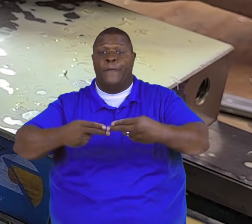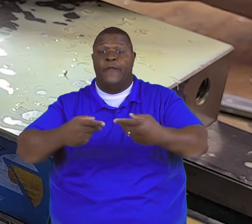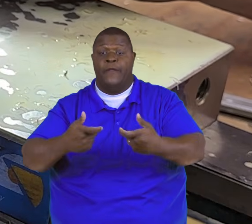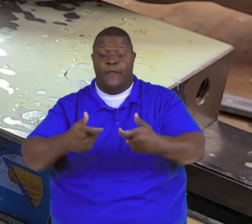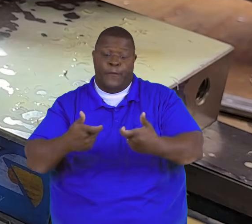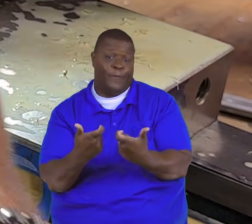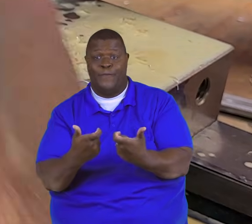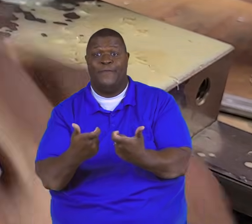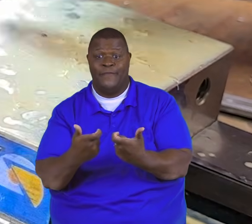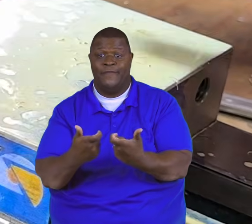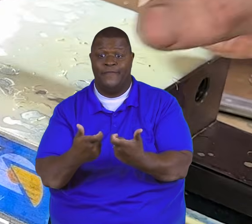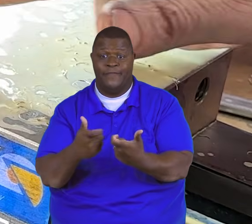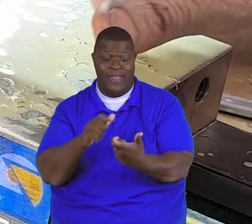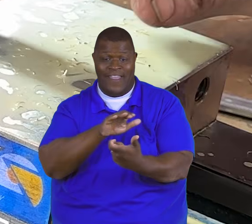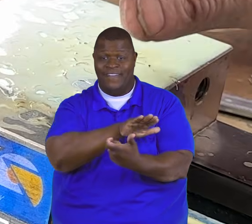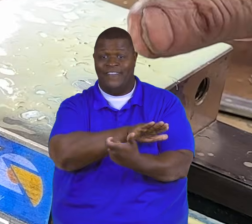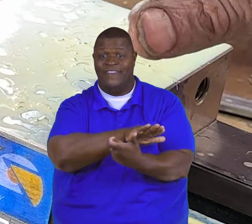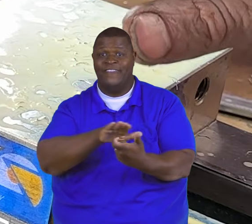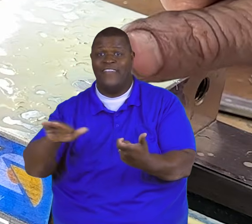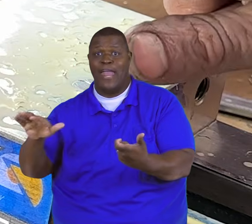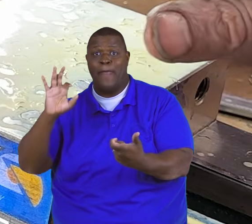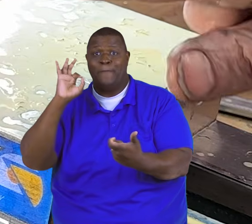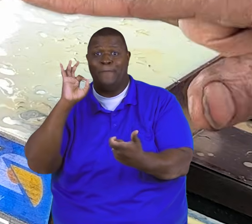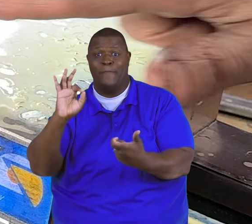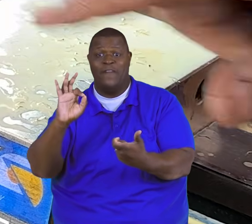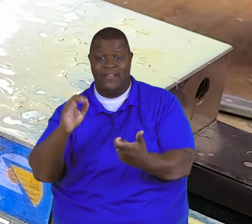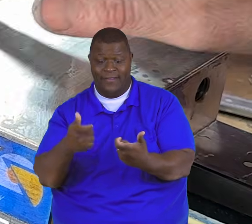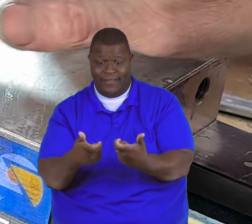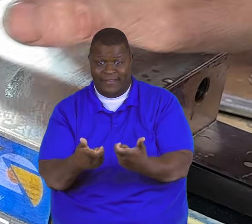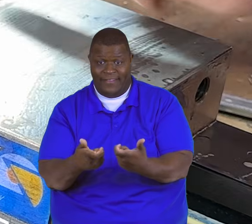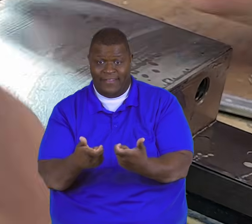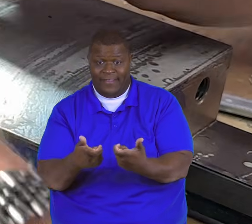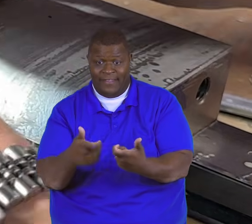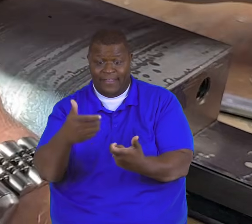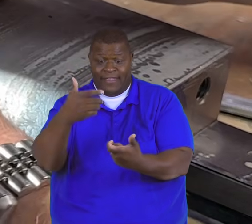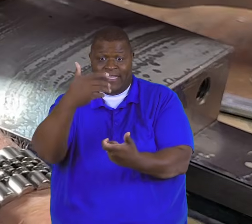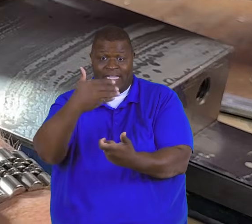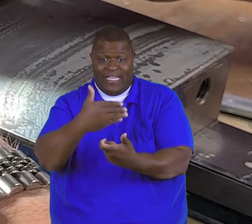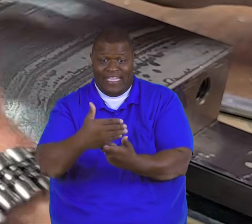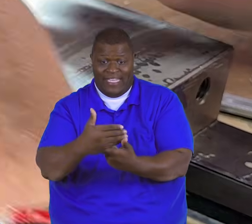[chuckles] Yeah, I said loose tighten. And then I put this across both of these and that's how I know that they're square to each other